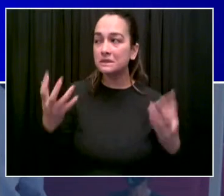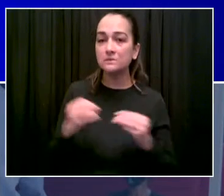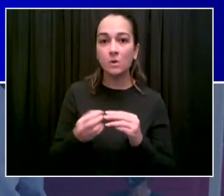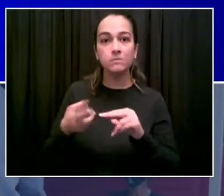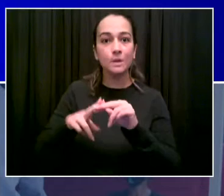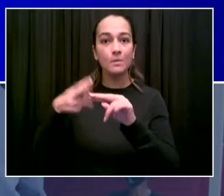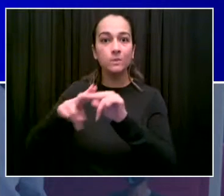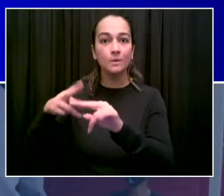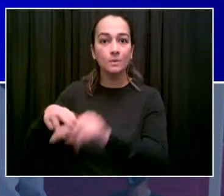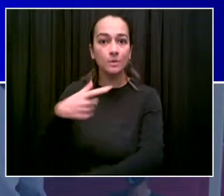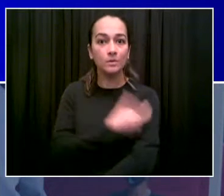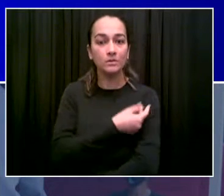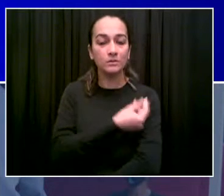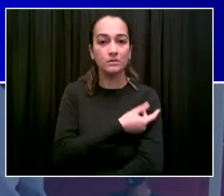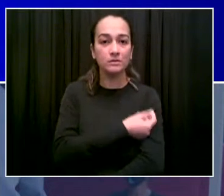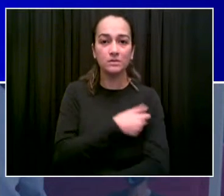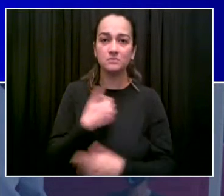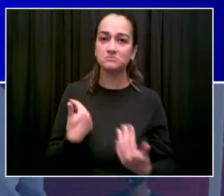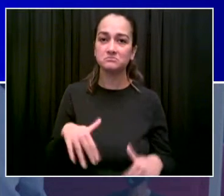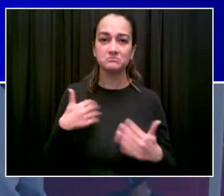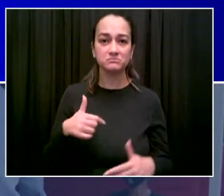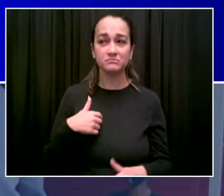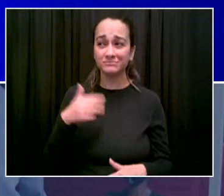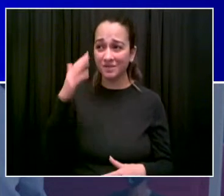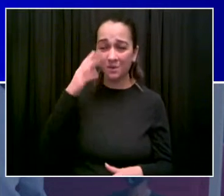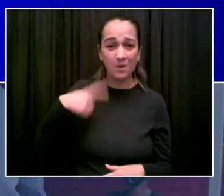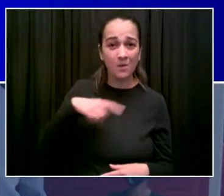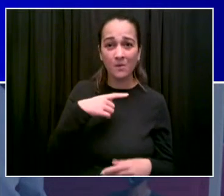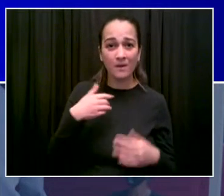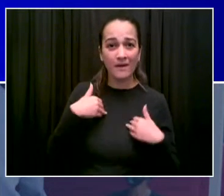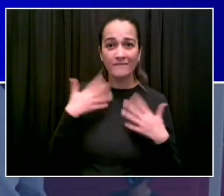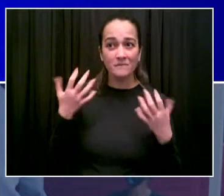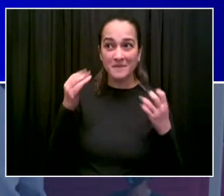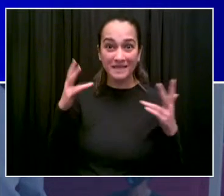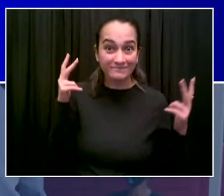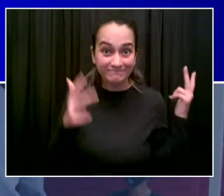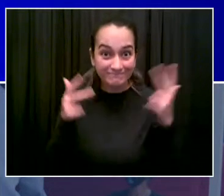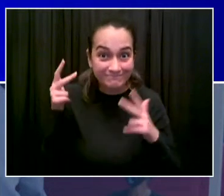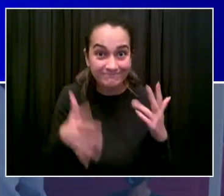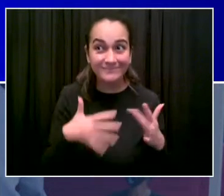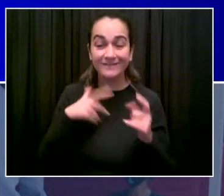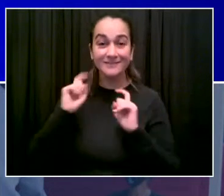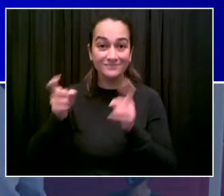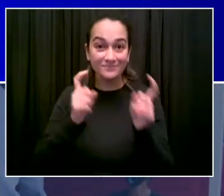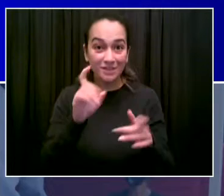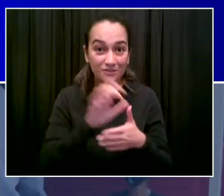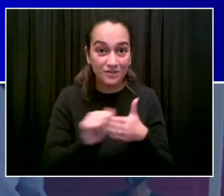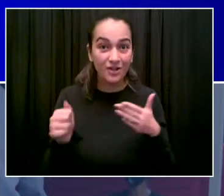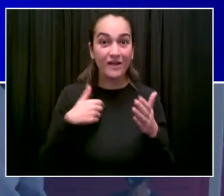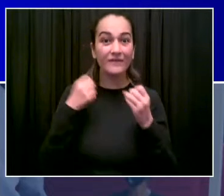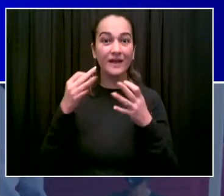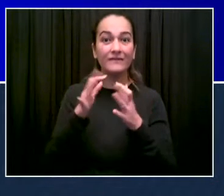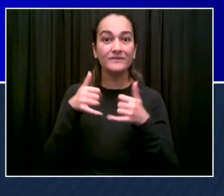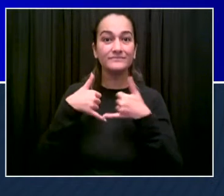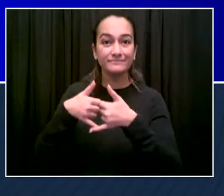AND THE NUMBERS CLIMBIN SGTEADILY . THE INCENTIVES ARE WORKING IN THE MANDATES ARE